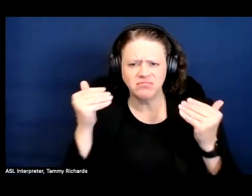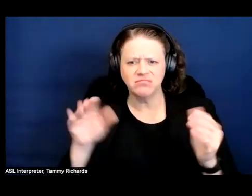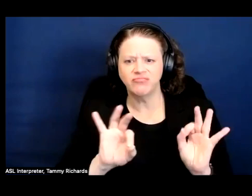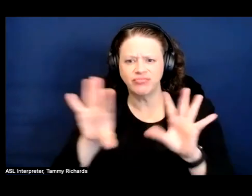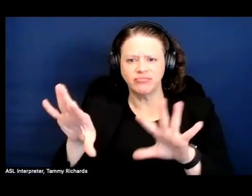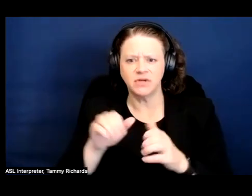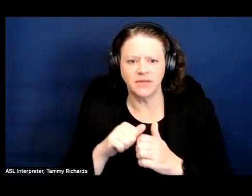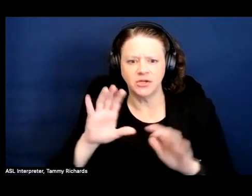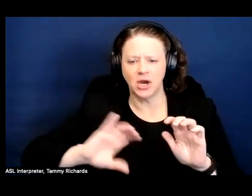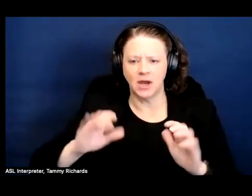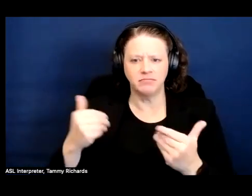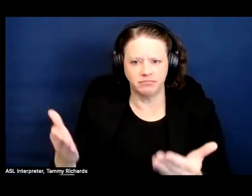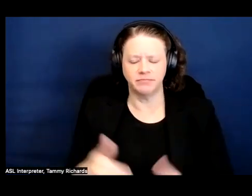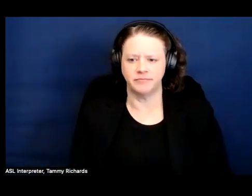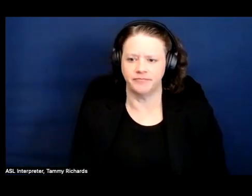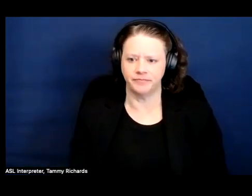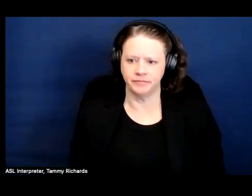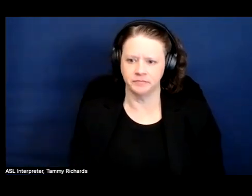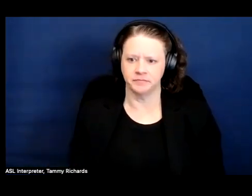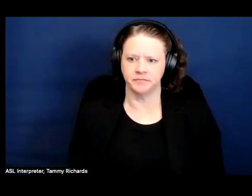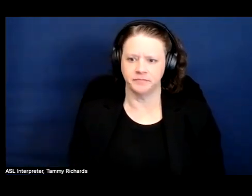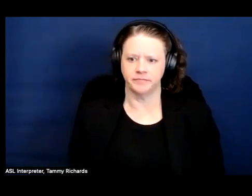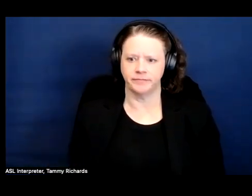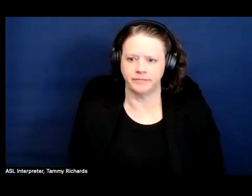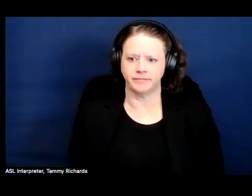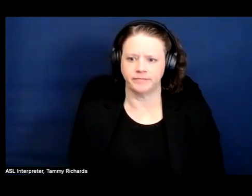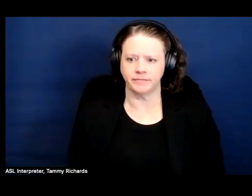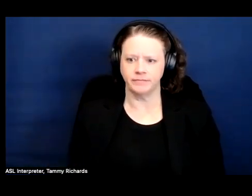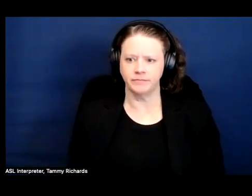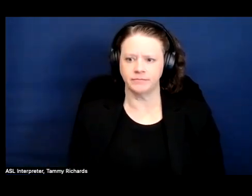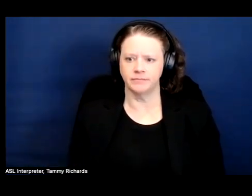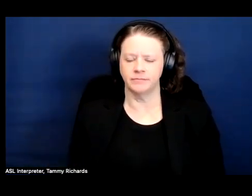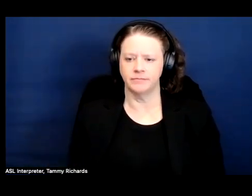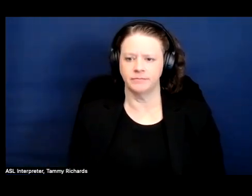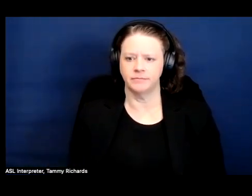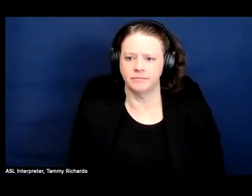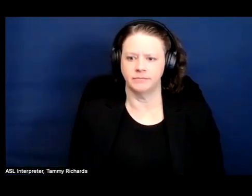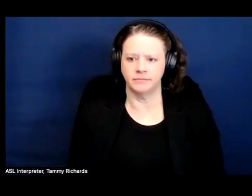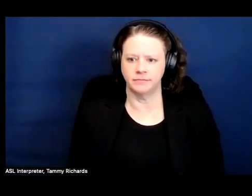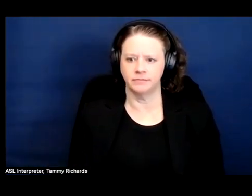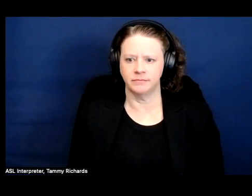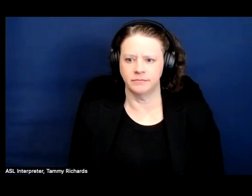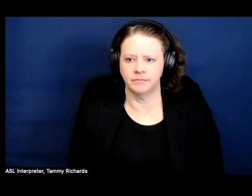to actually find a unit and use that rental assistance, before these laws, especially, we would see it taking a really long time,